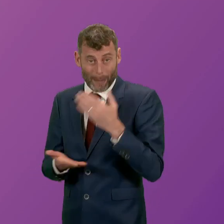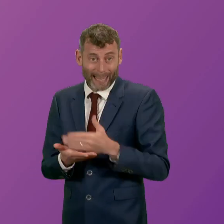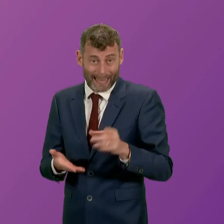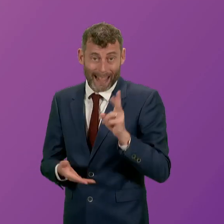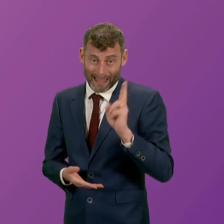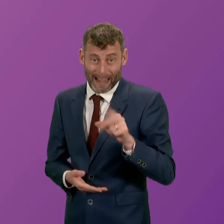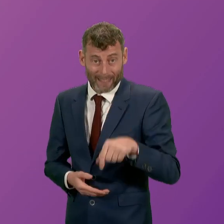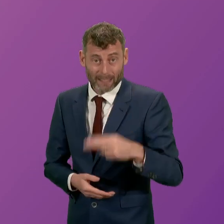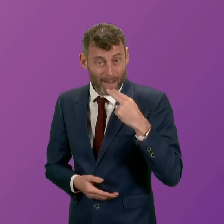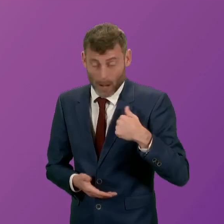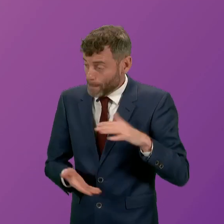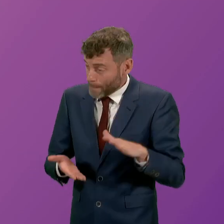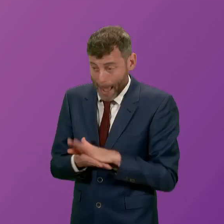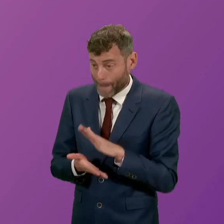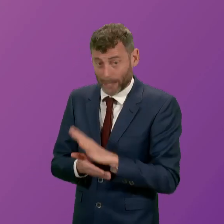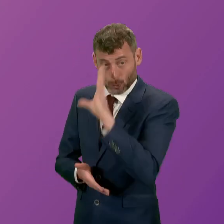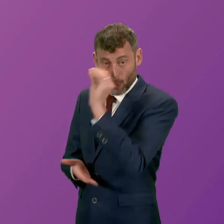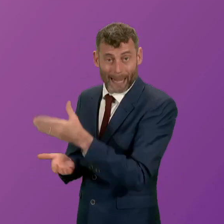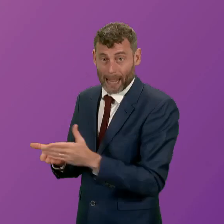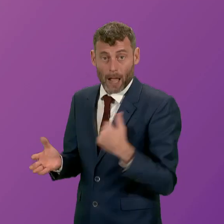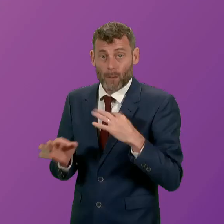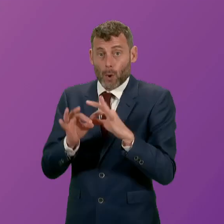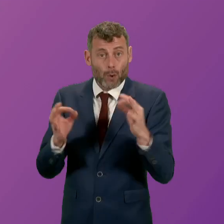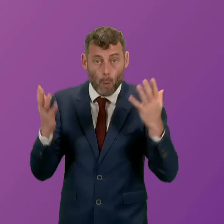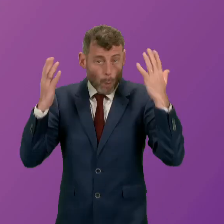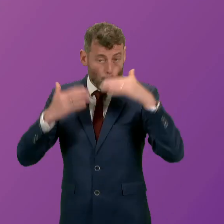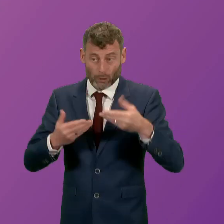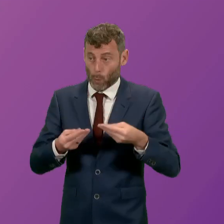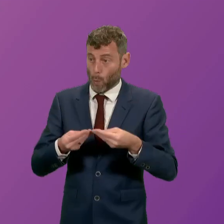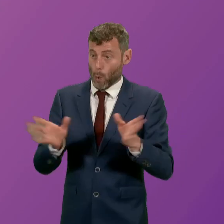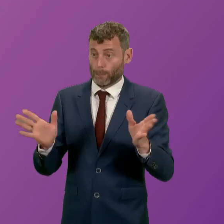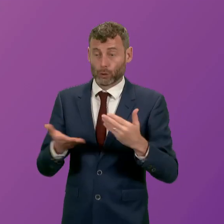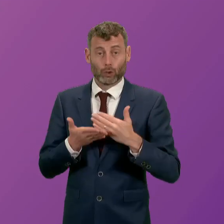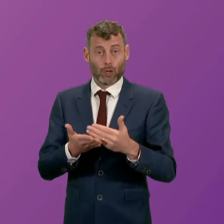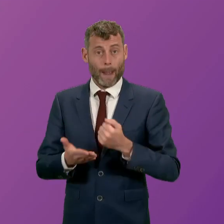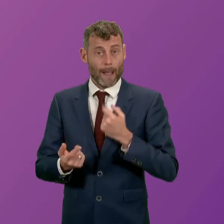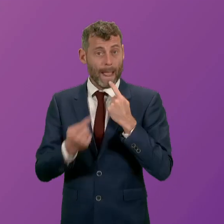very happy to do that. I have no worries about sharing that information. I have said